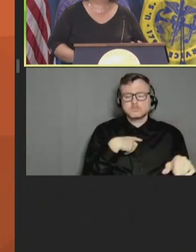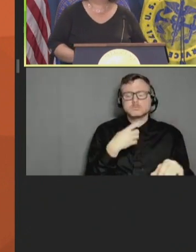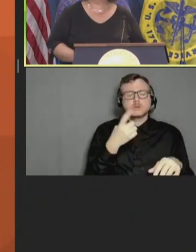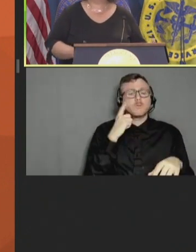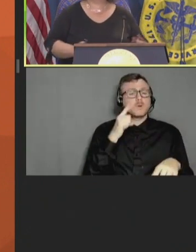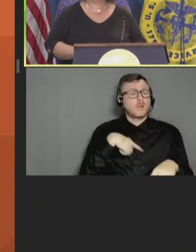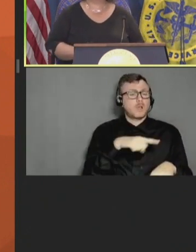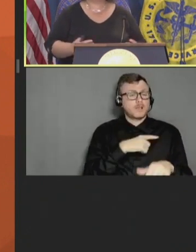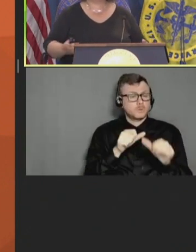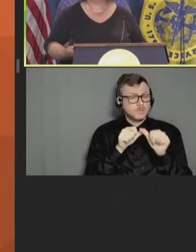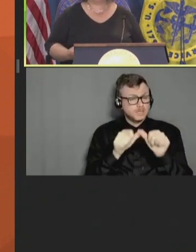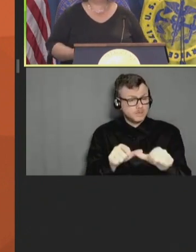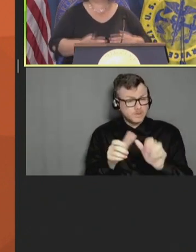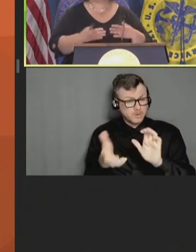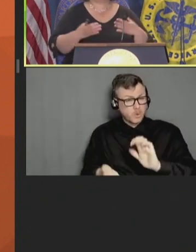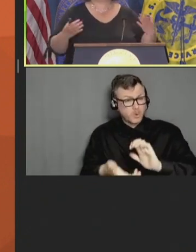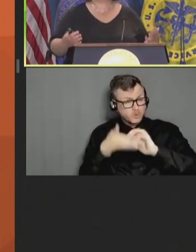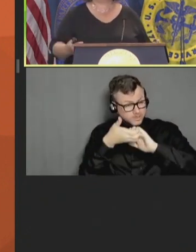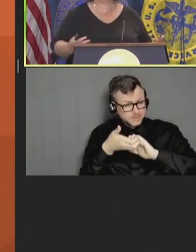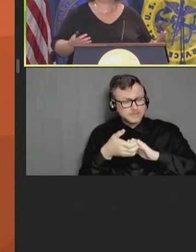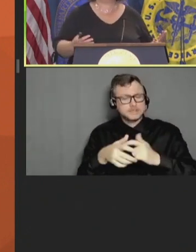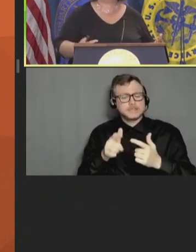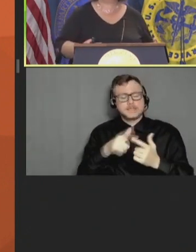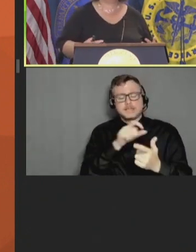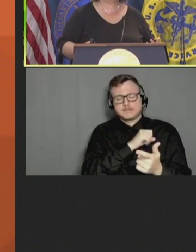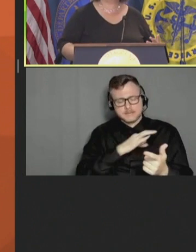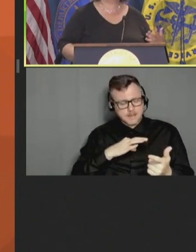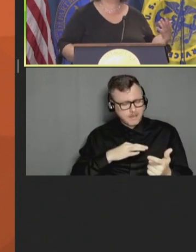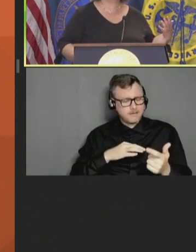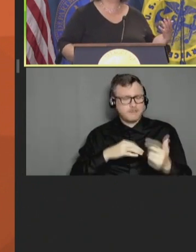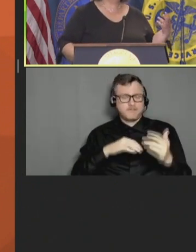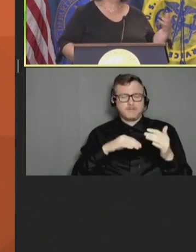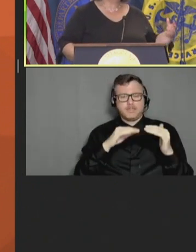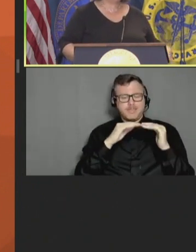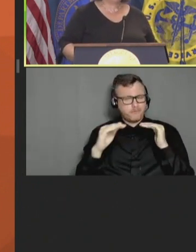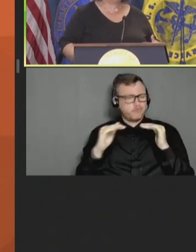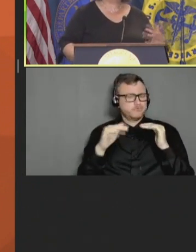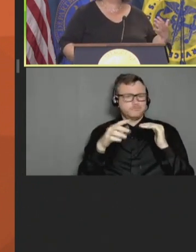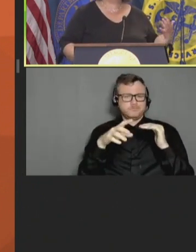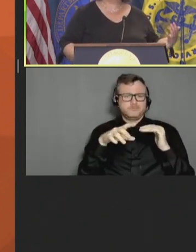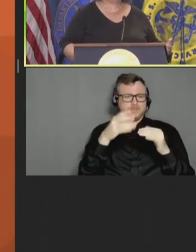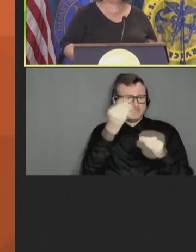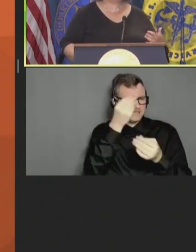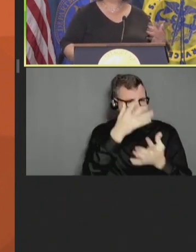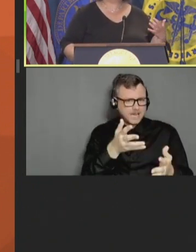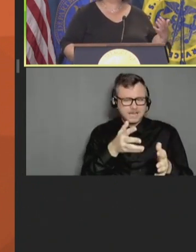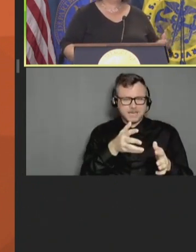the partnerships and the staffing and the levels and the data and the immunization streams and the